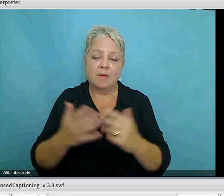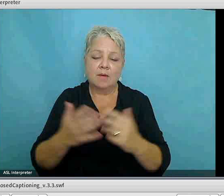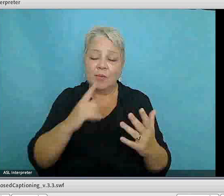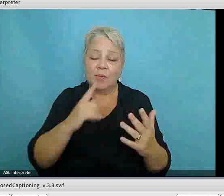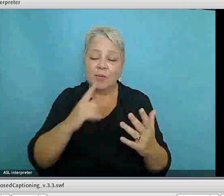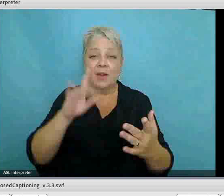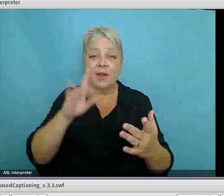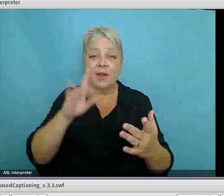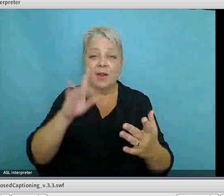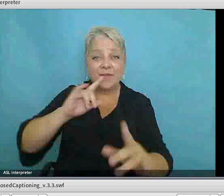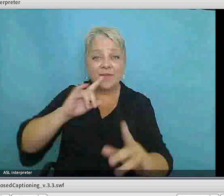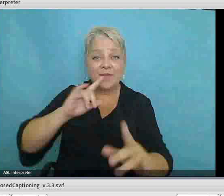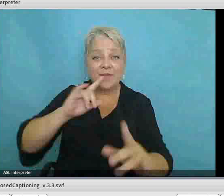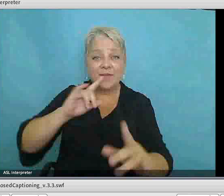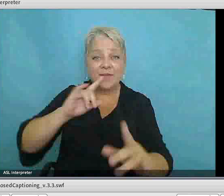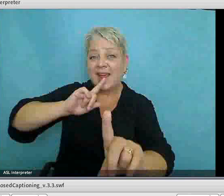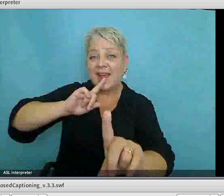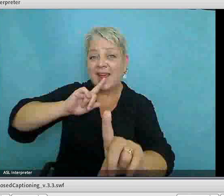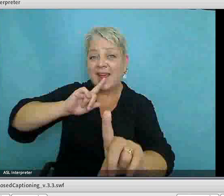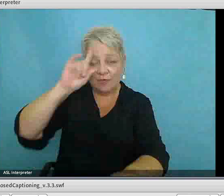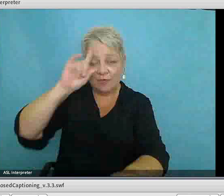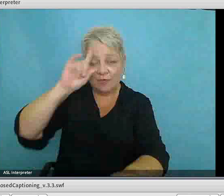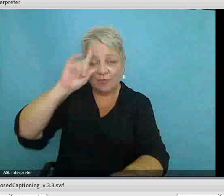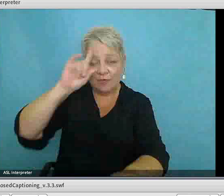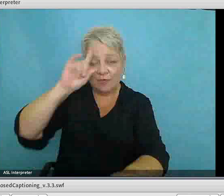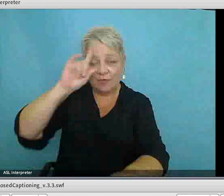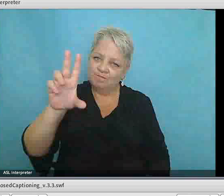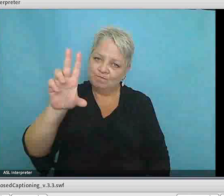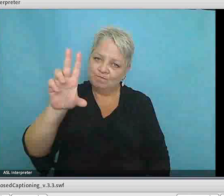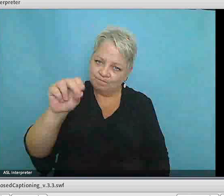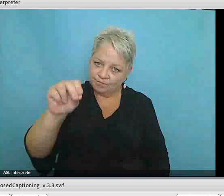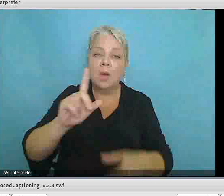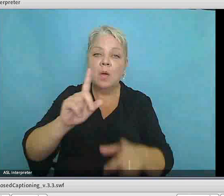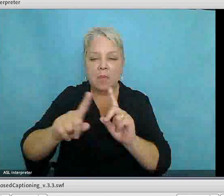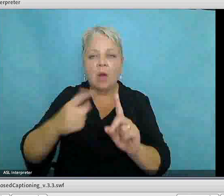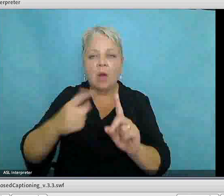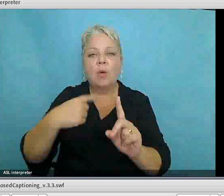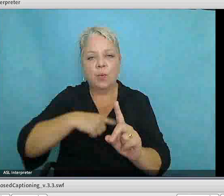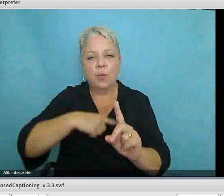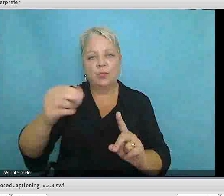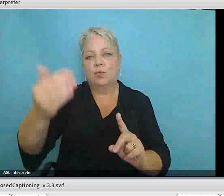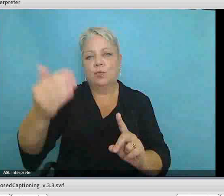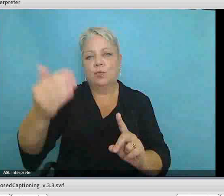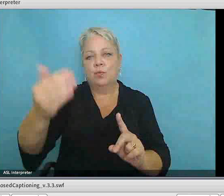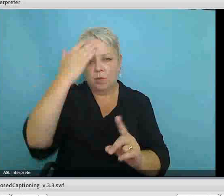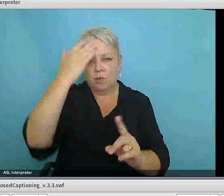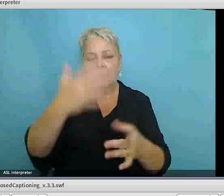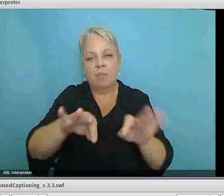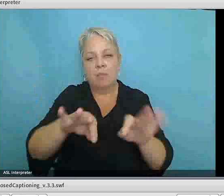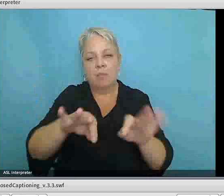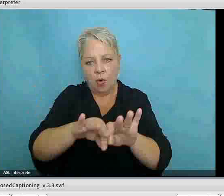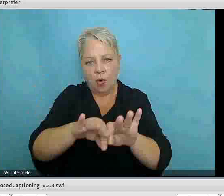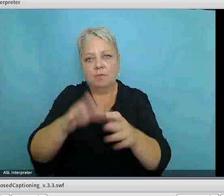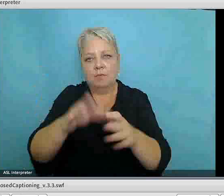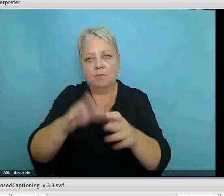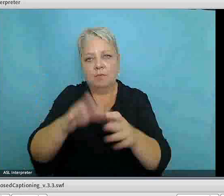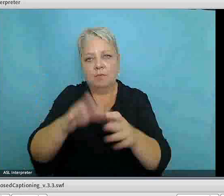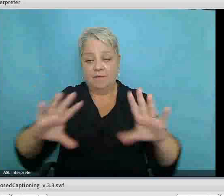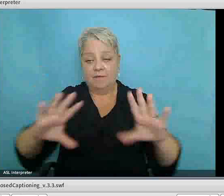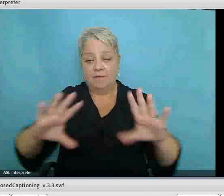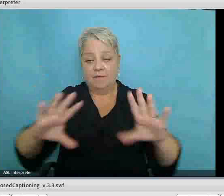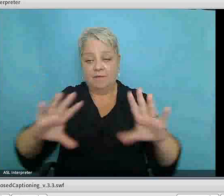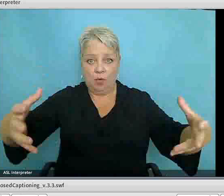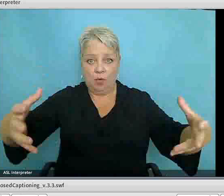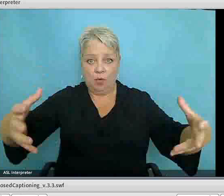of this population group, that allows us to work with community-based organizations who